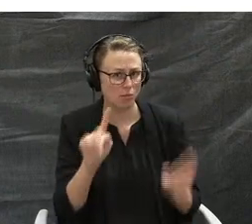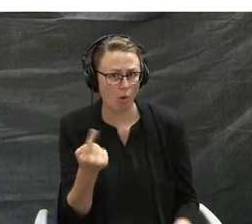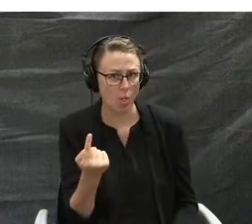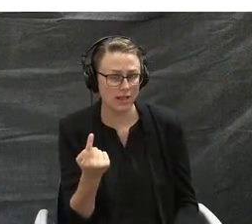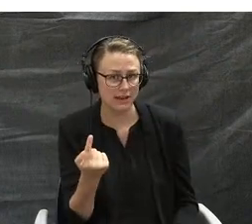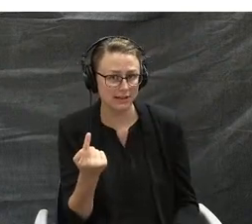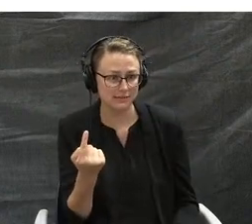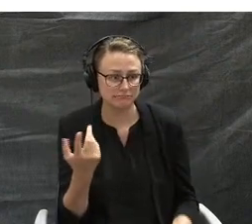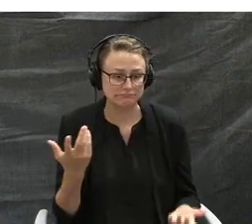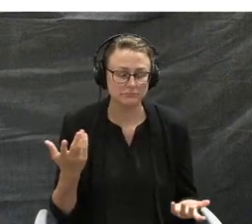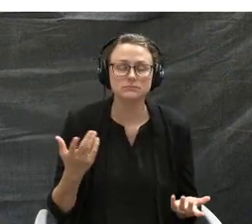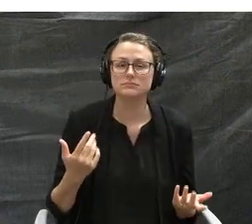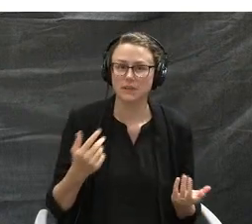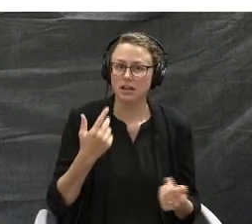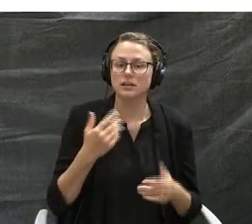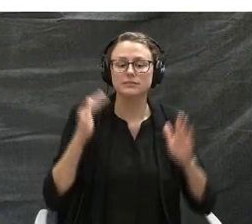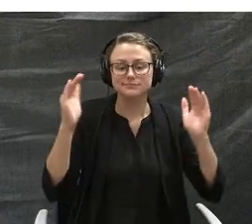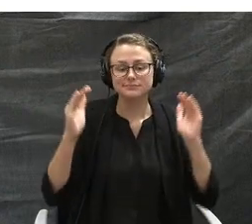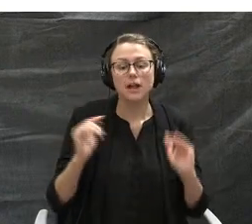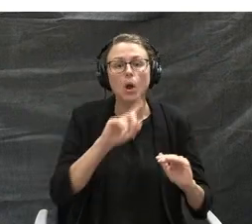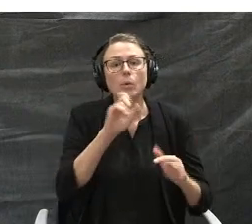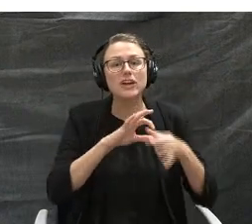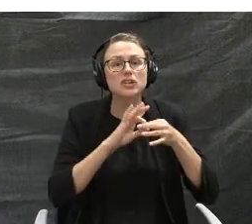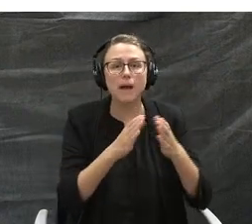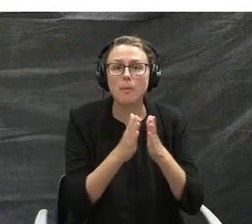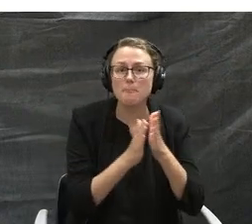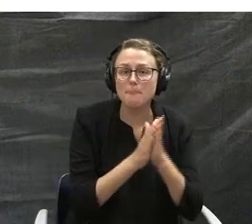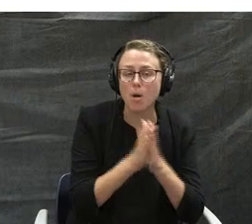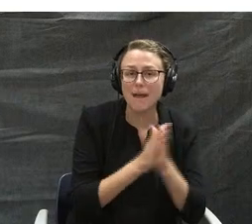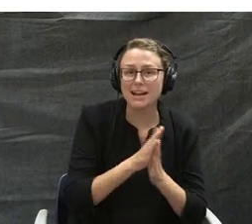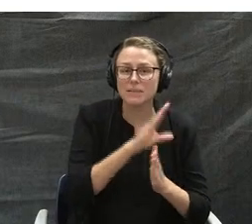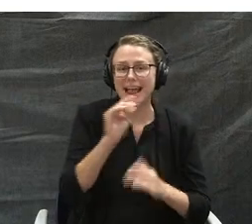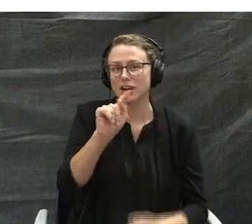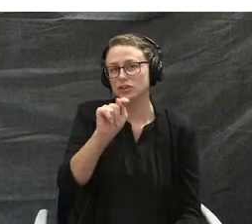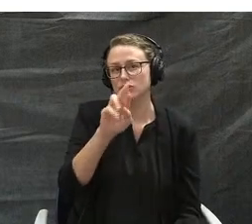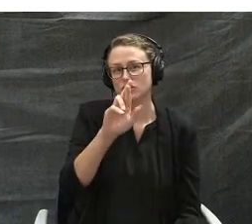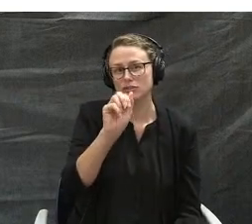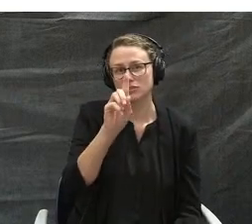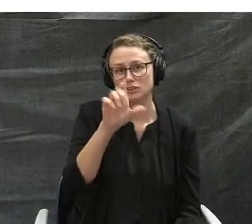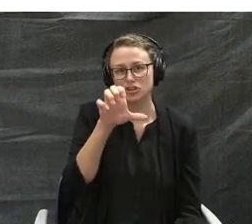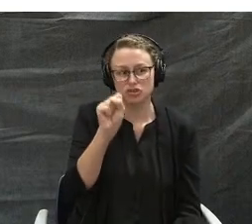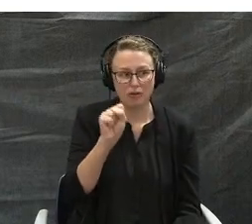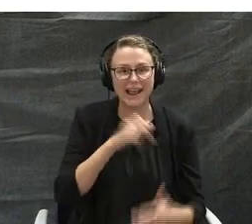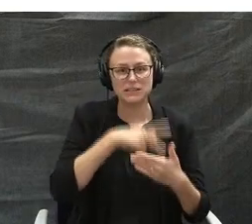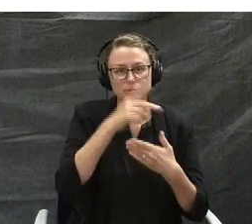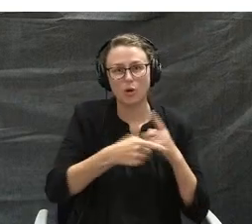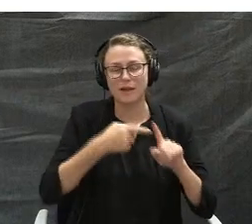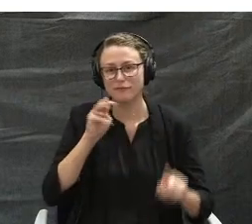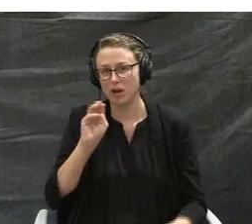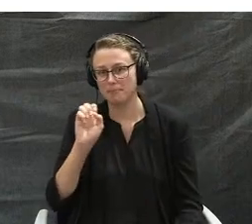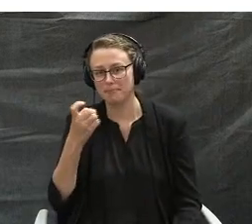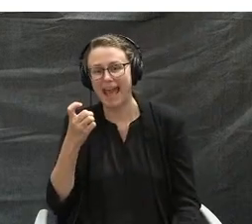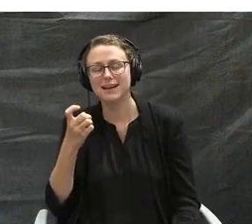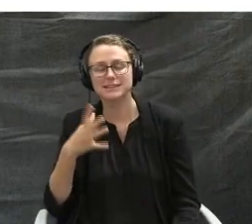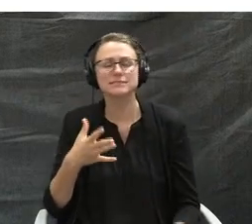A question regarding momentum and the trades program. Maxwell could drowski says what is your plan regarding high school